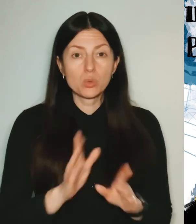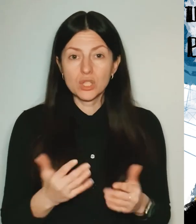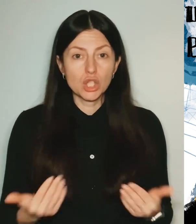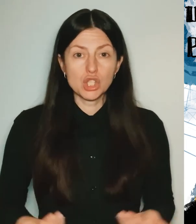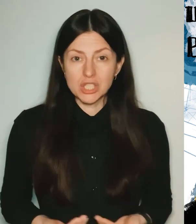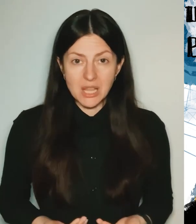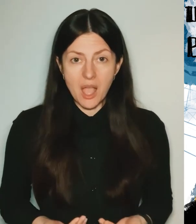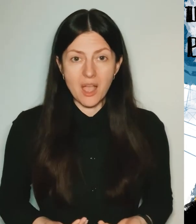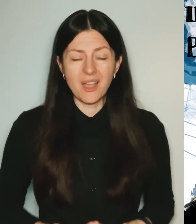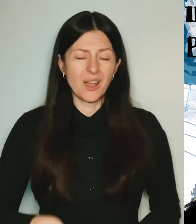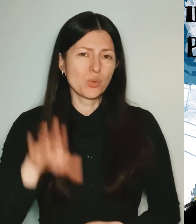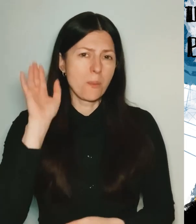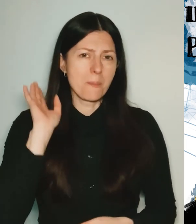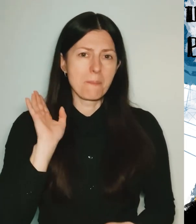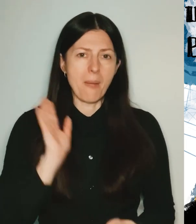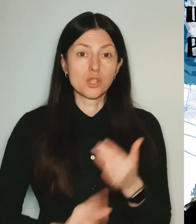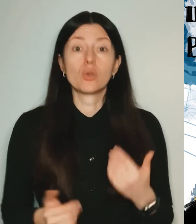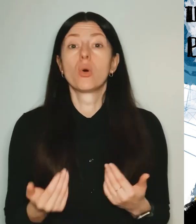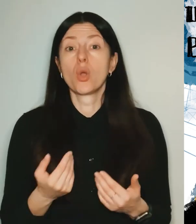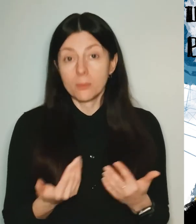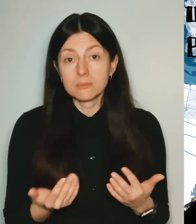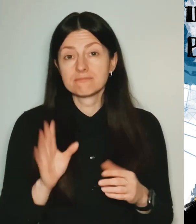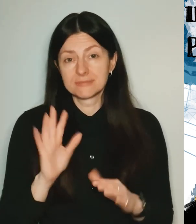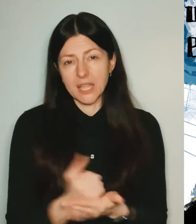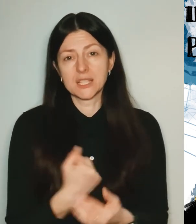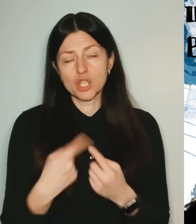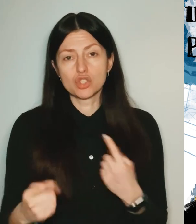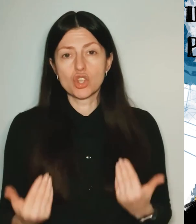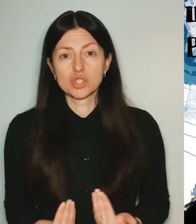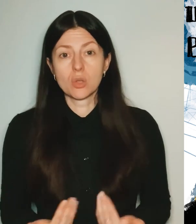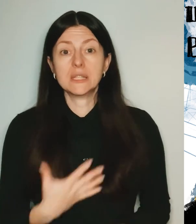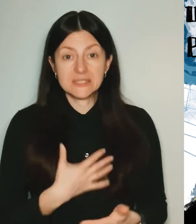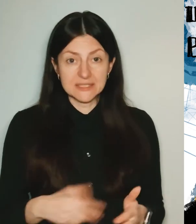There’ll be no housing, then fuck that, I’ll find a new one.